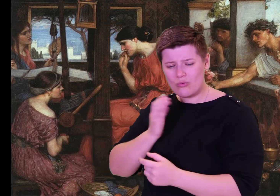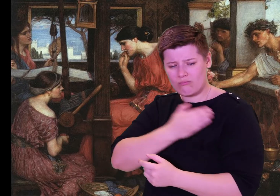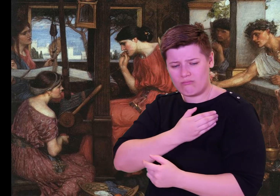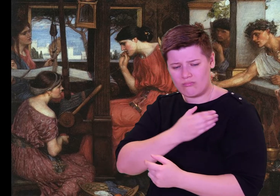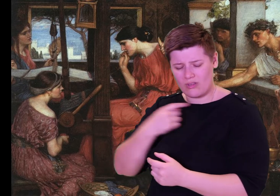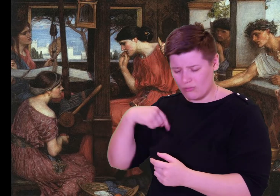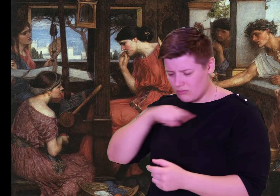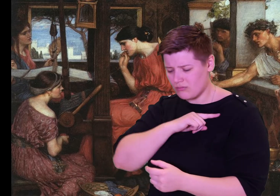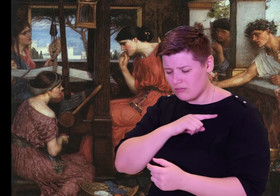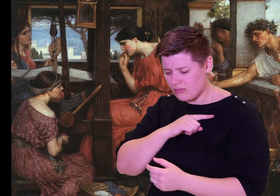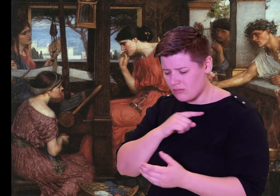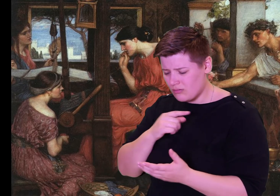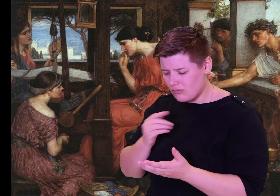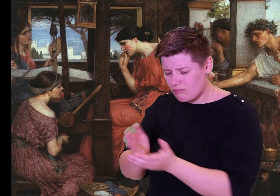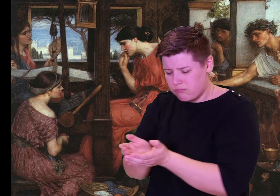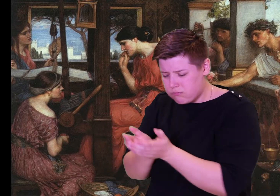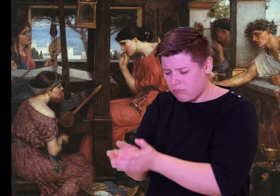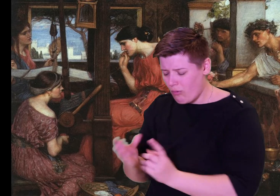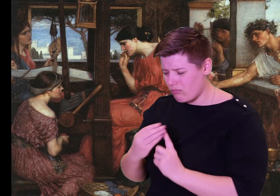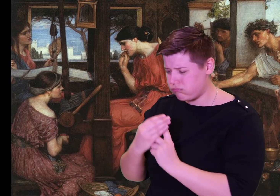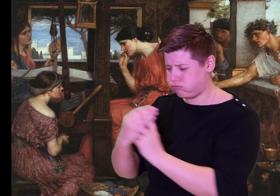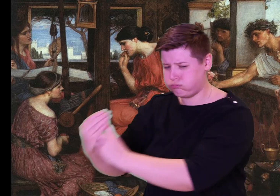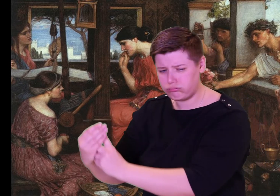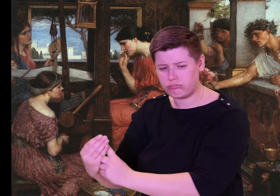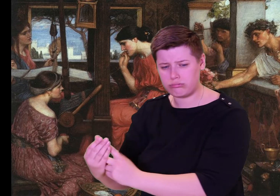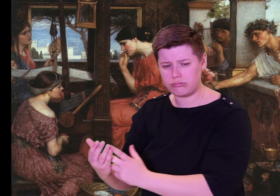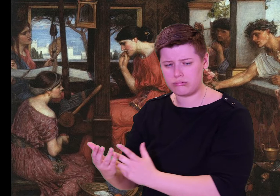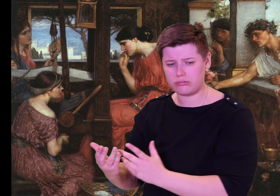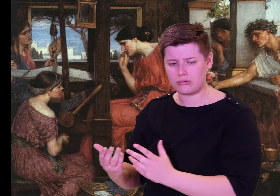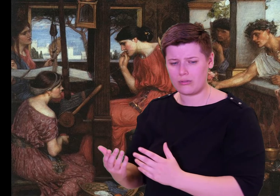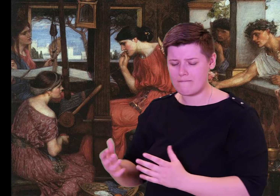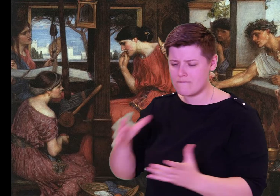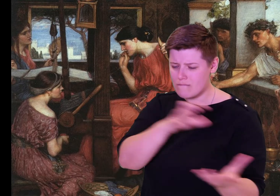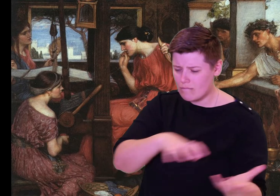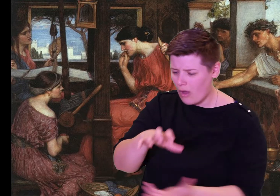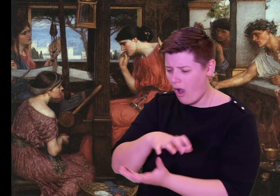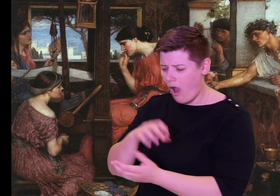Who could recount so many, many losses?